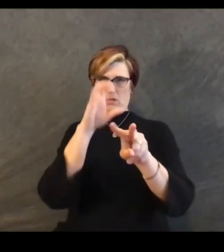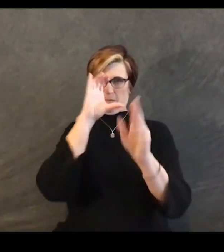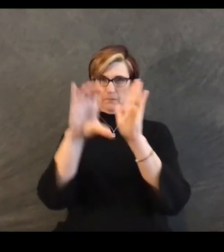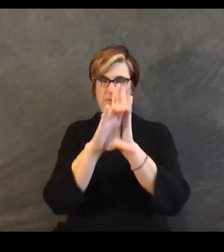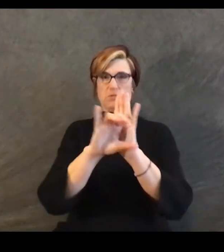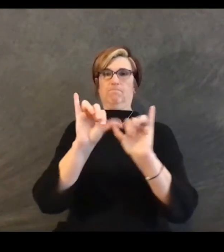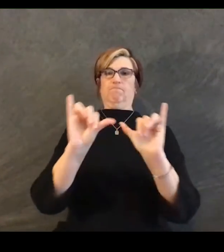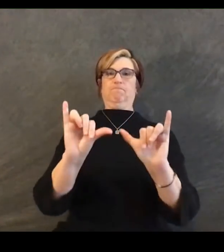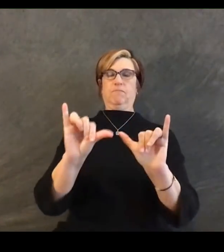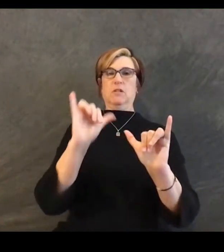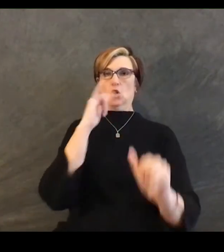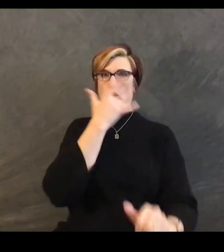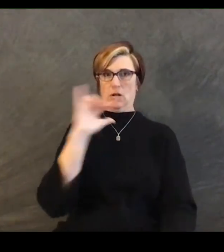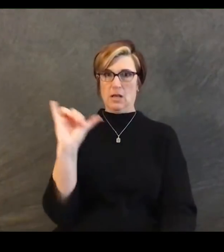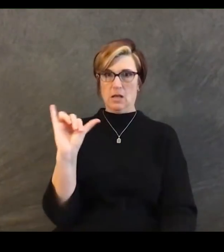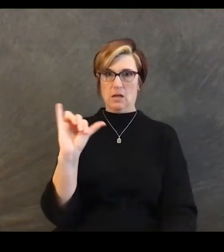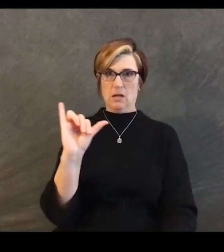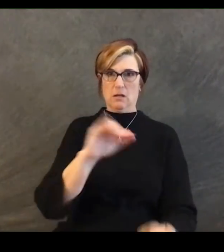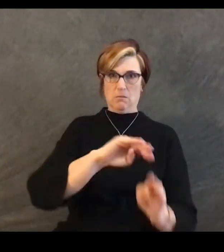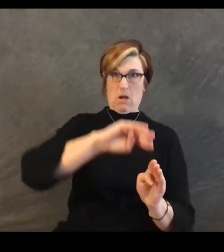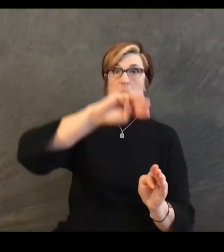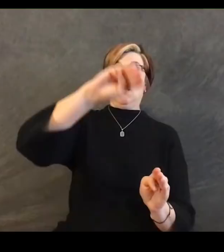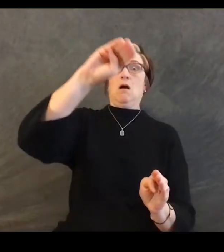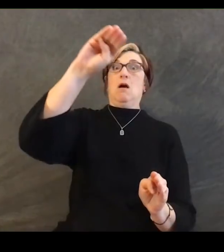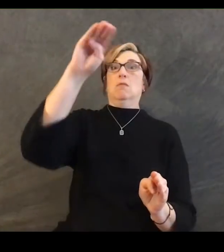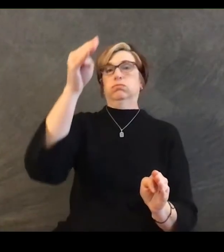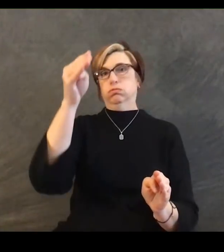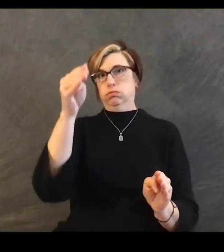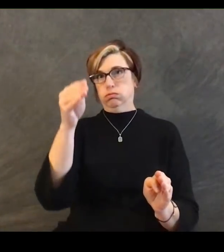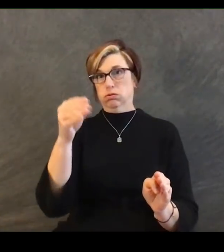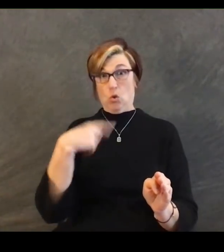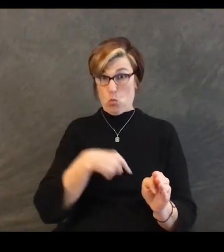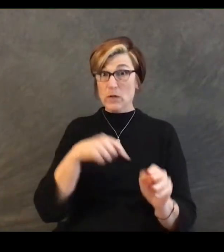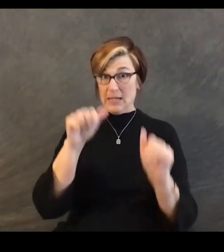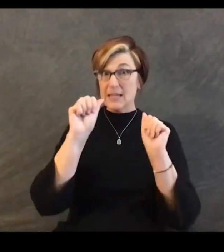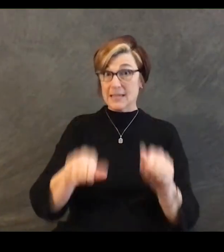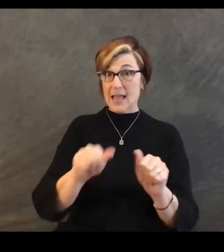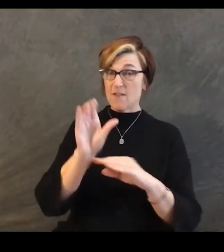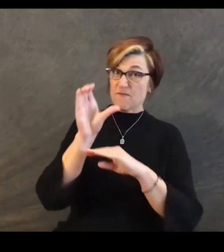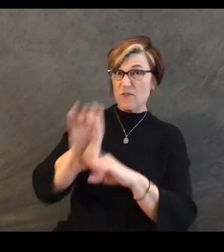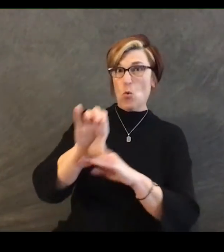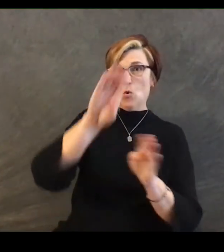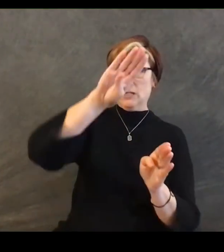steeply they could depress the curve from that giant blue mountain down to